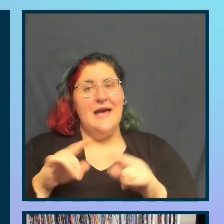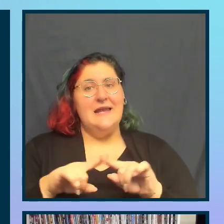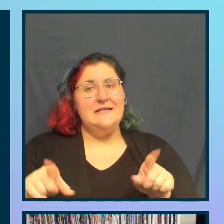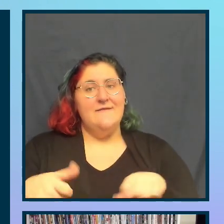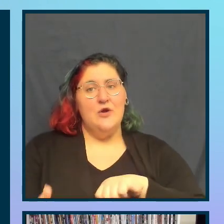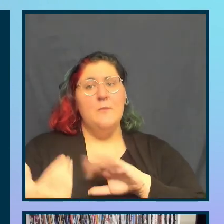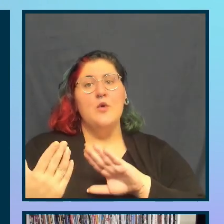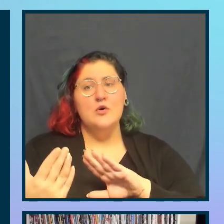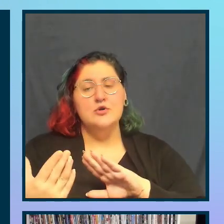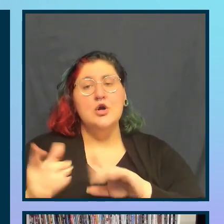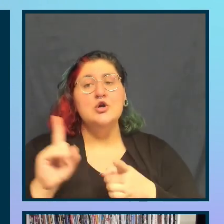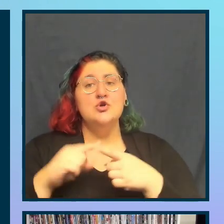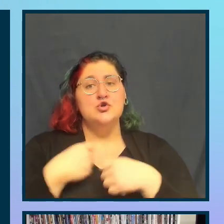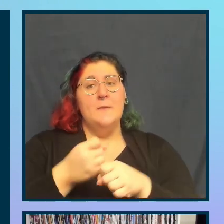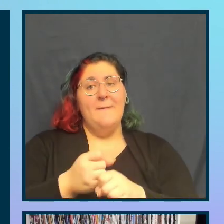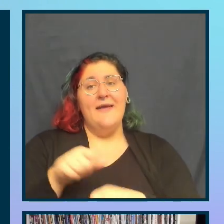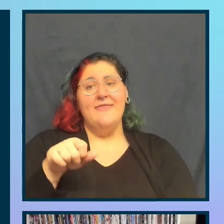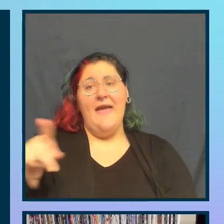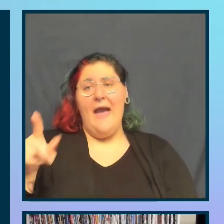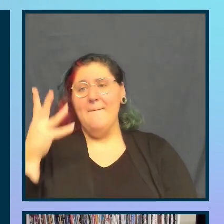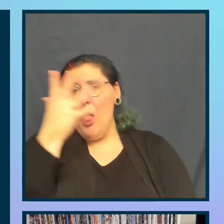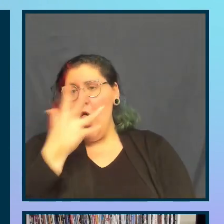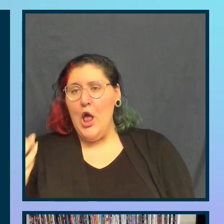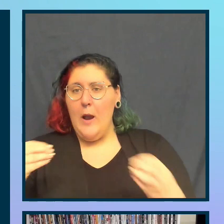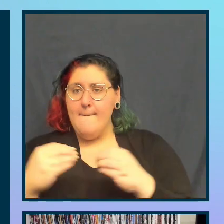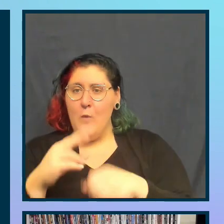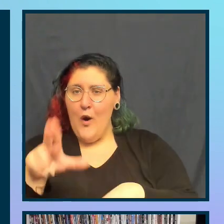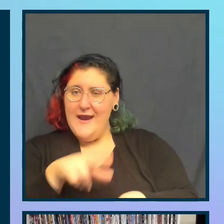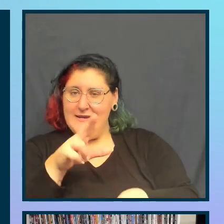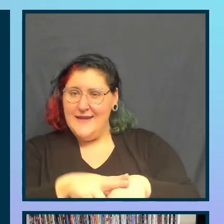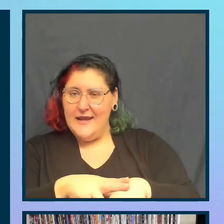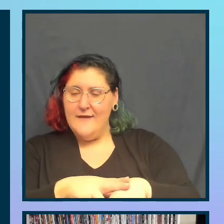for each platform, a custom button component was created for use within the app.